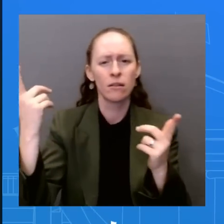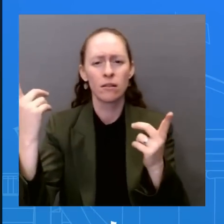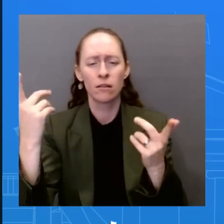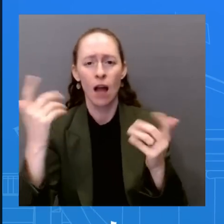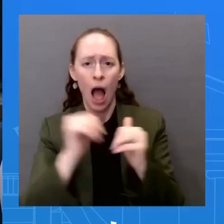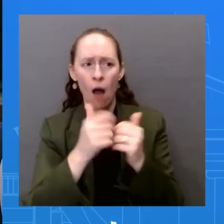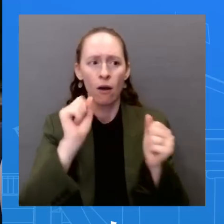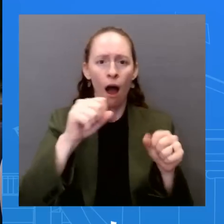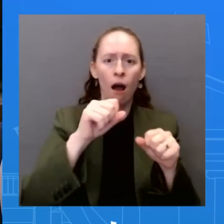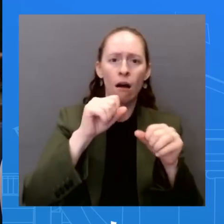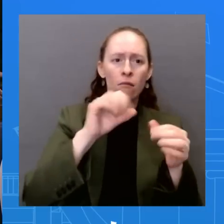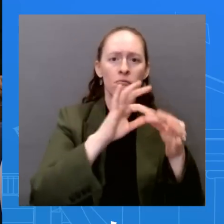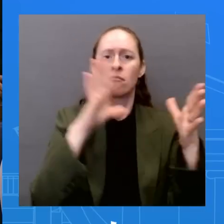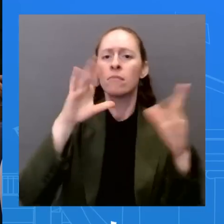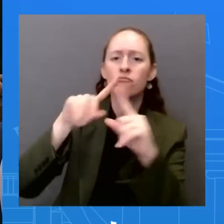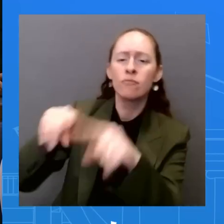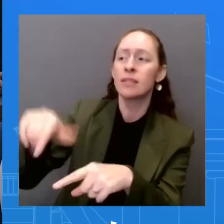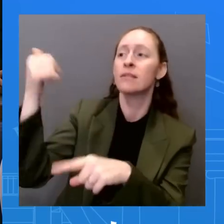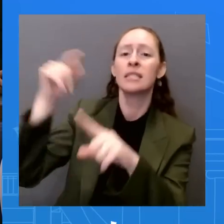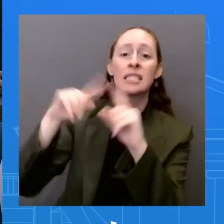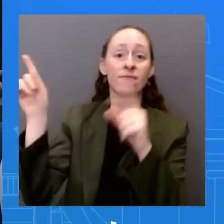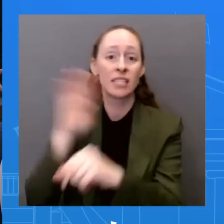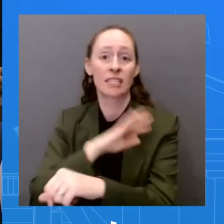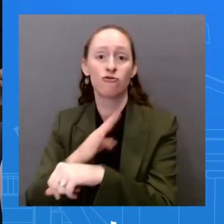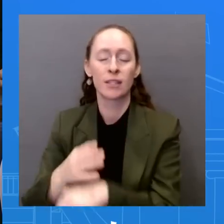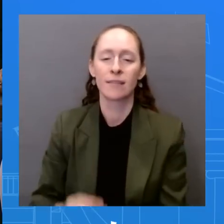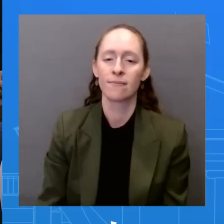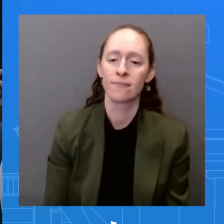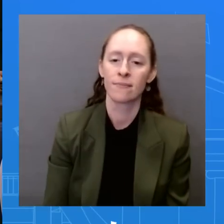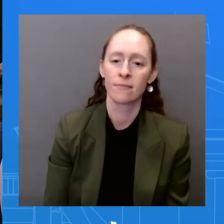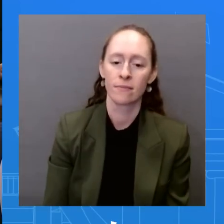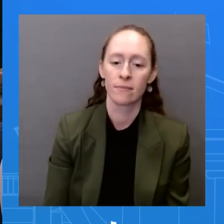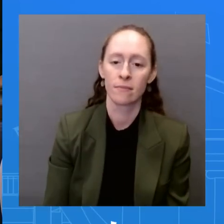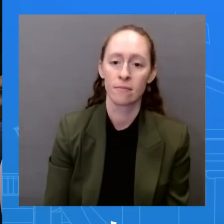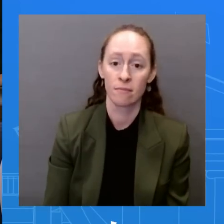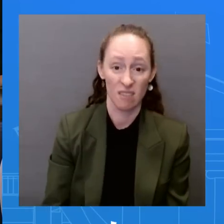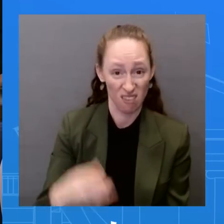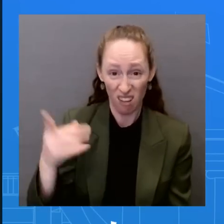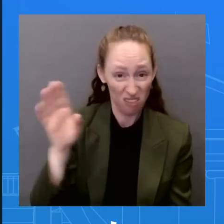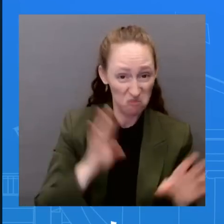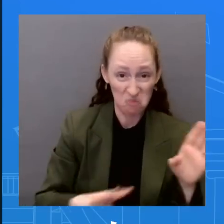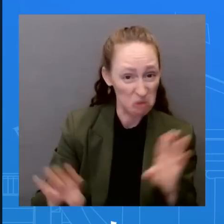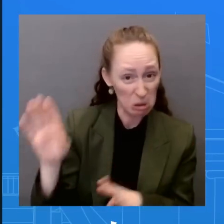that there are fractures in terms of what's been a -- Ms. Jean-Pierre: No, there's -- The Press: -- very united group of countries? Ms. Jean-Pierre: We're -- we are still very united.